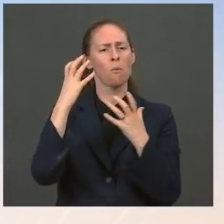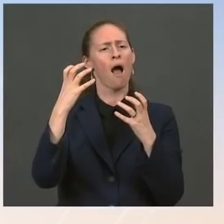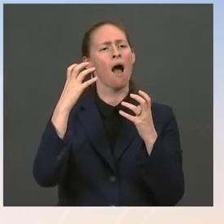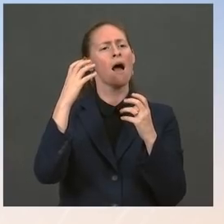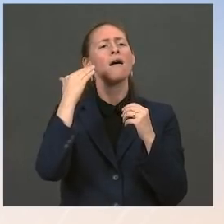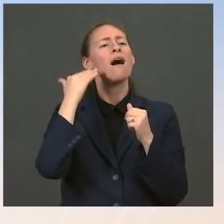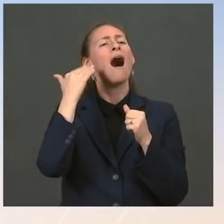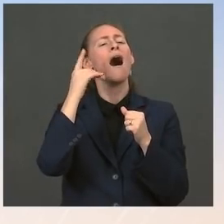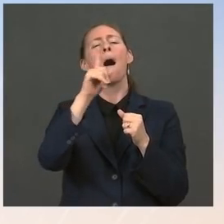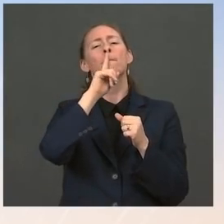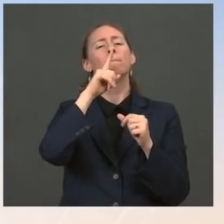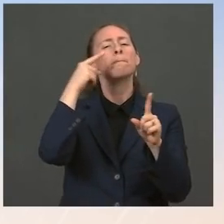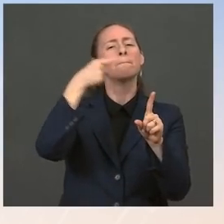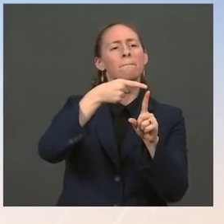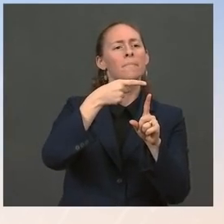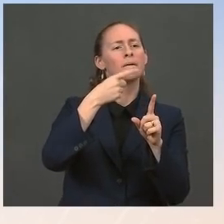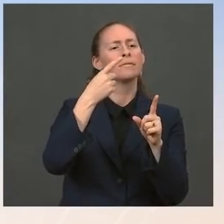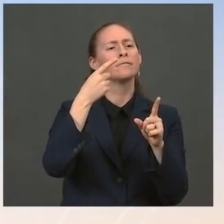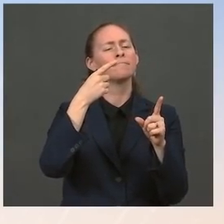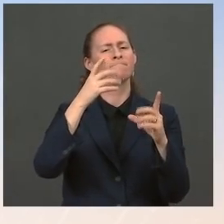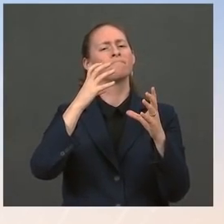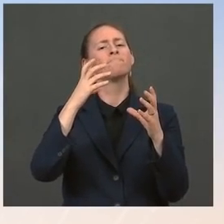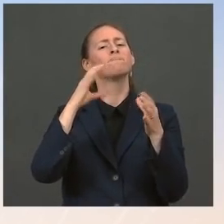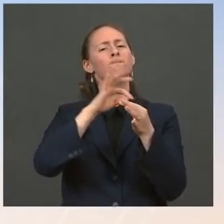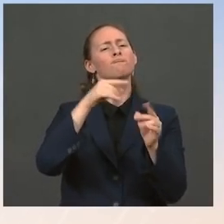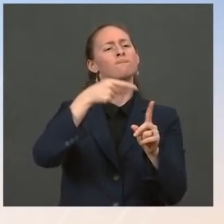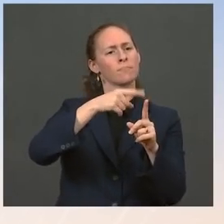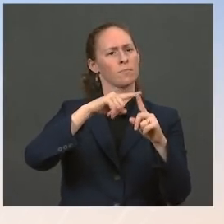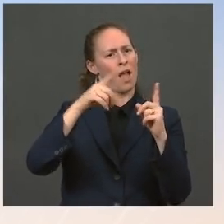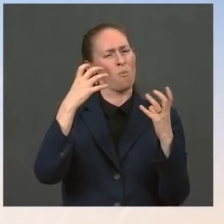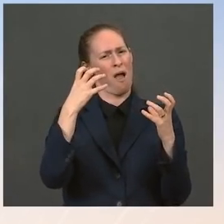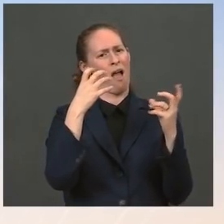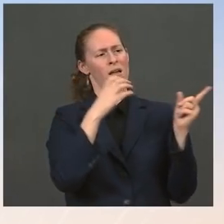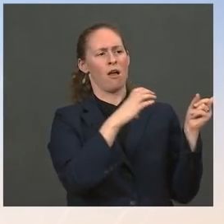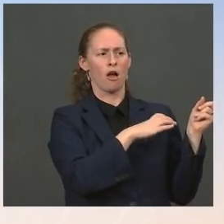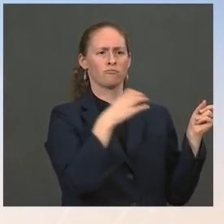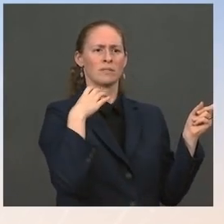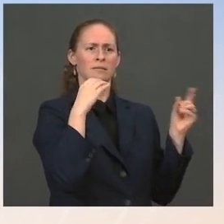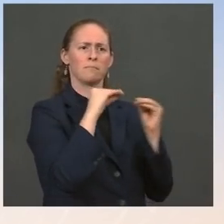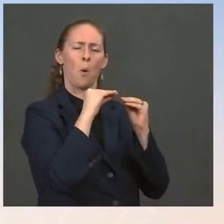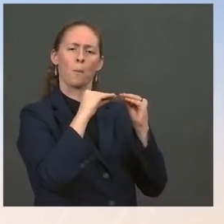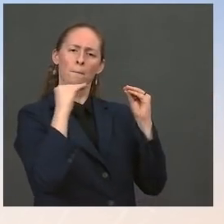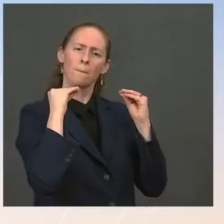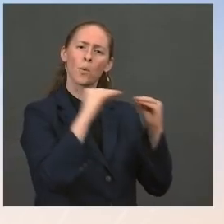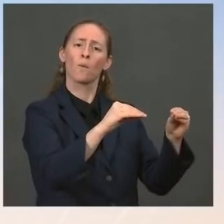certainly, there's a movement there -- in Congress. What he was certainly -- what he was speaking to yesterday